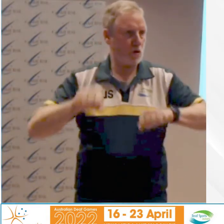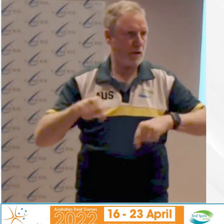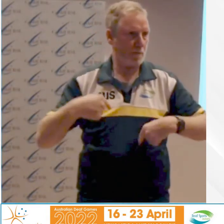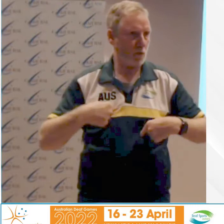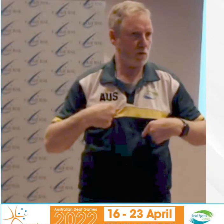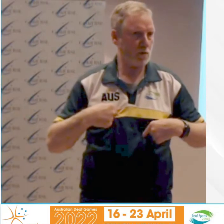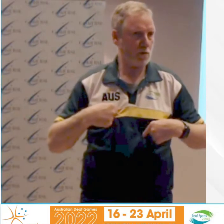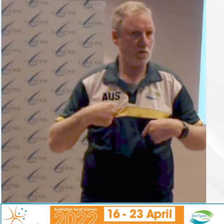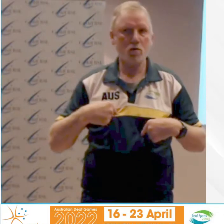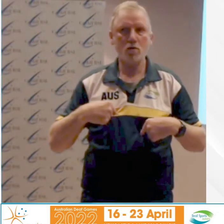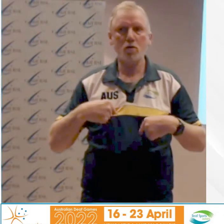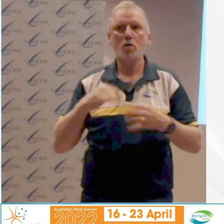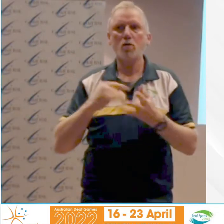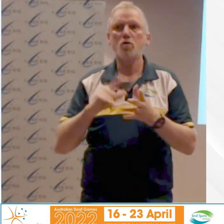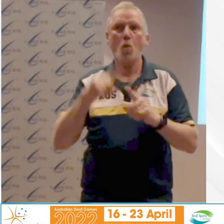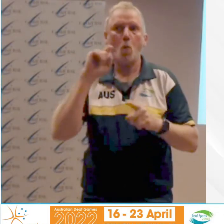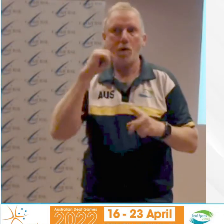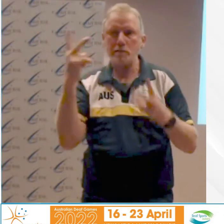i'm just in the acting position at the moment